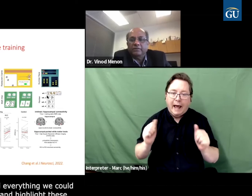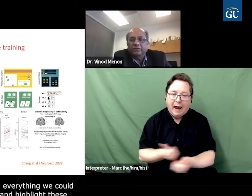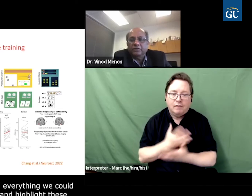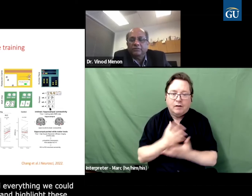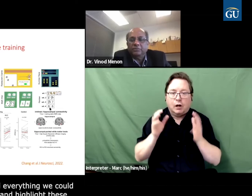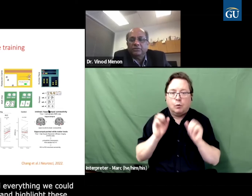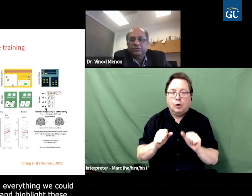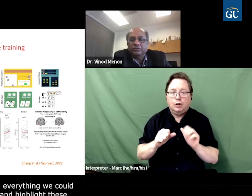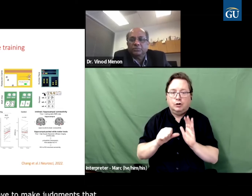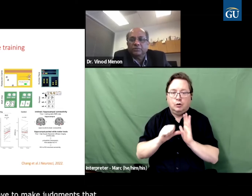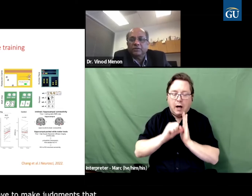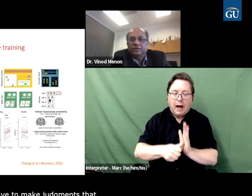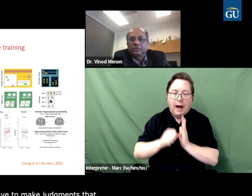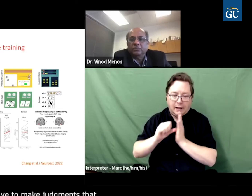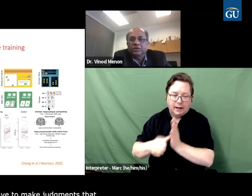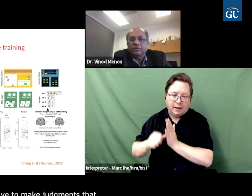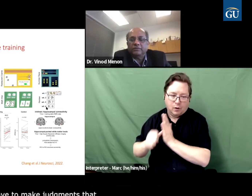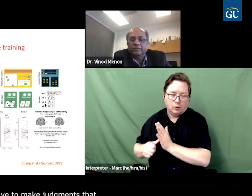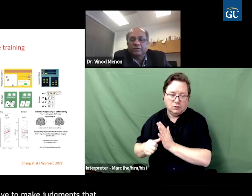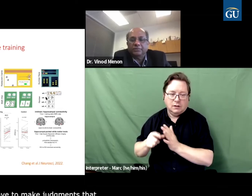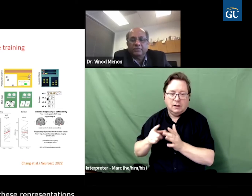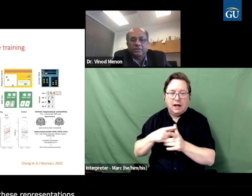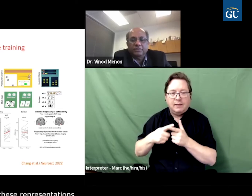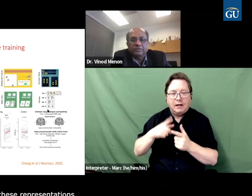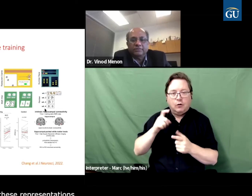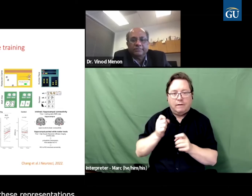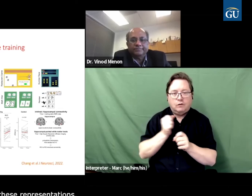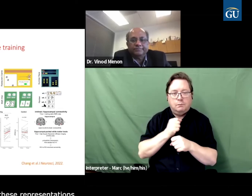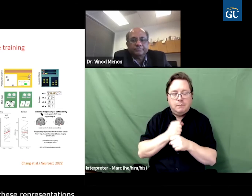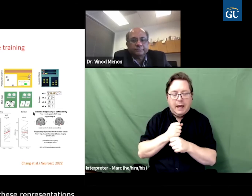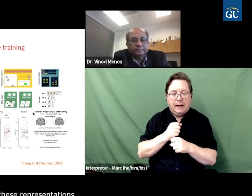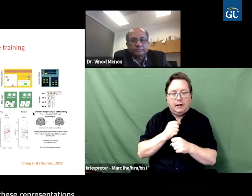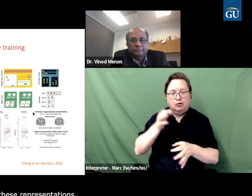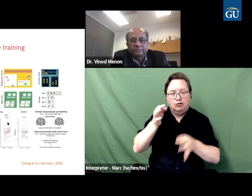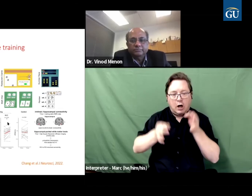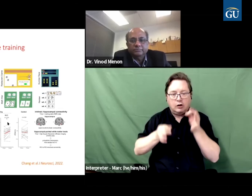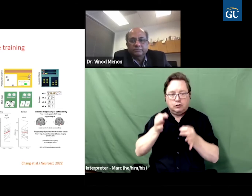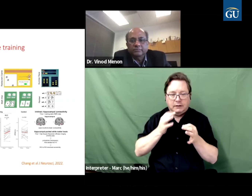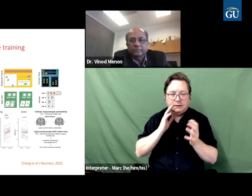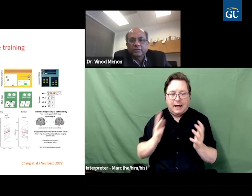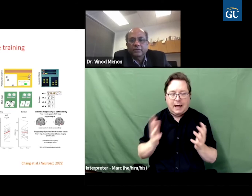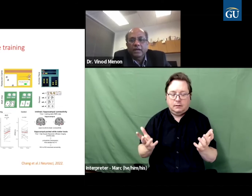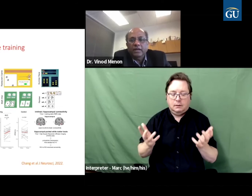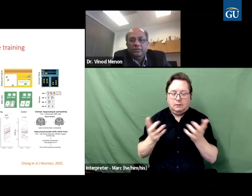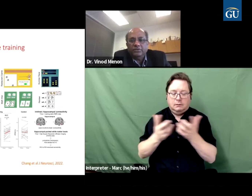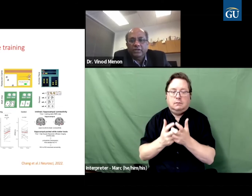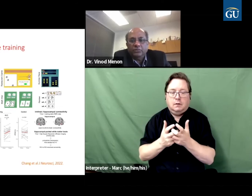highlight these and then you have to make judgments that go across these representations